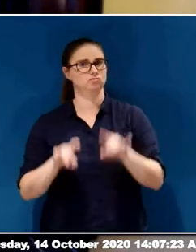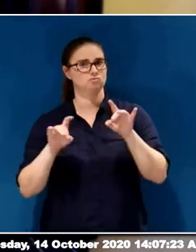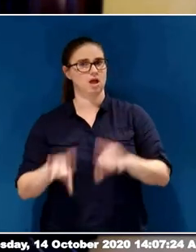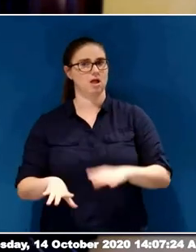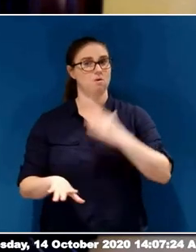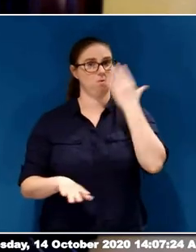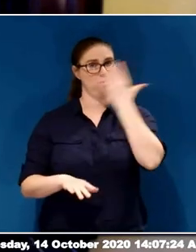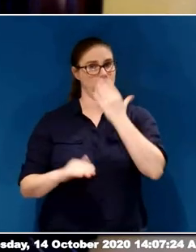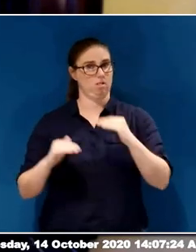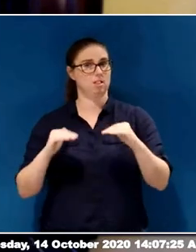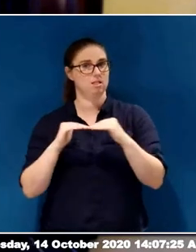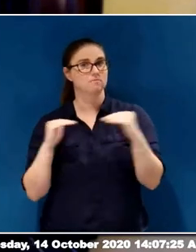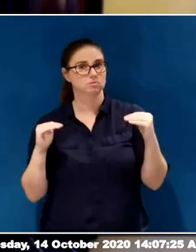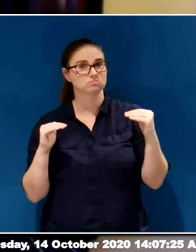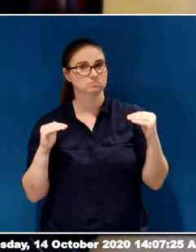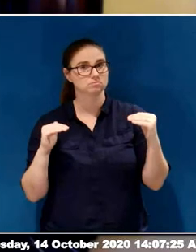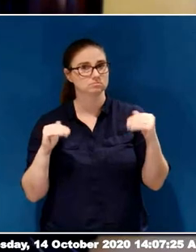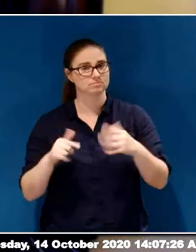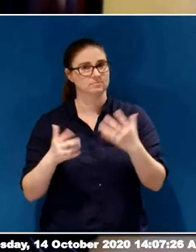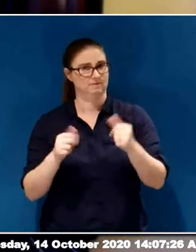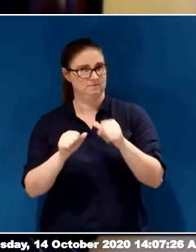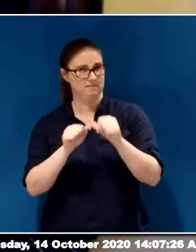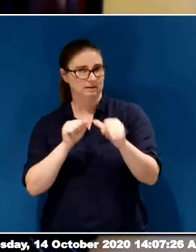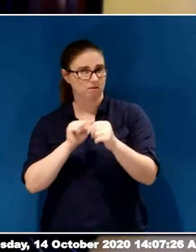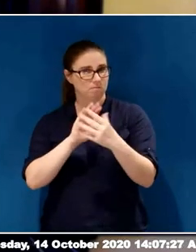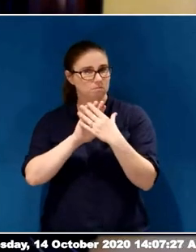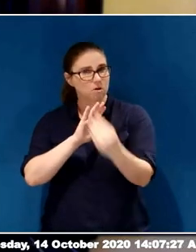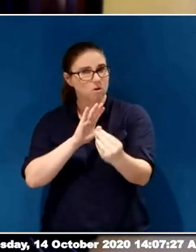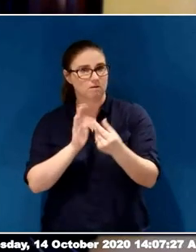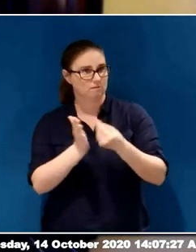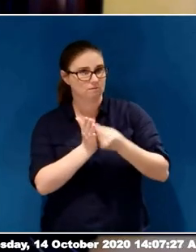and allocation this would be transformative for young people.